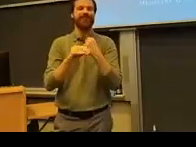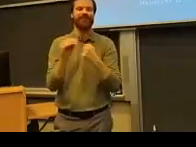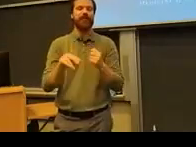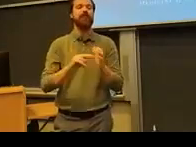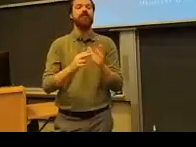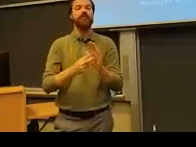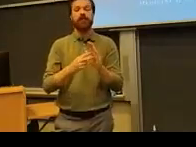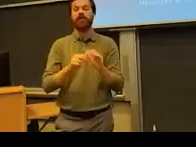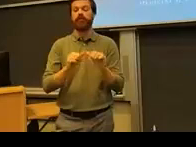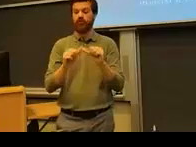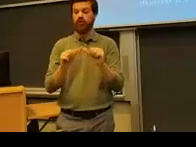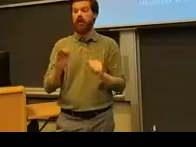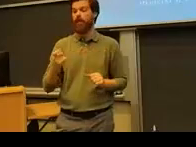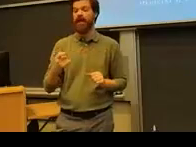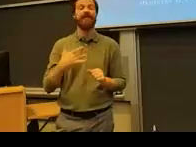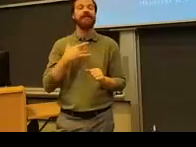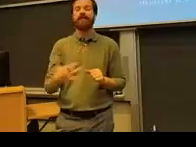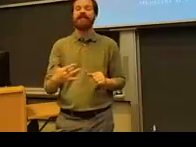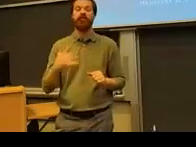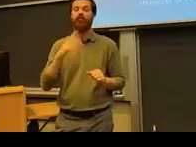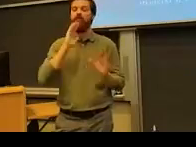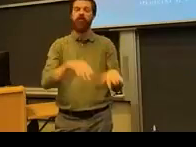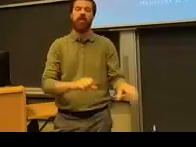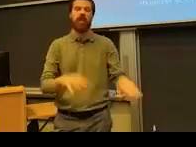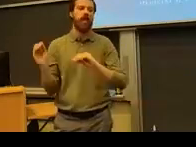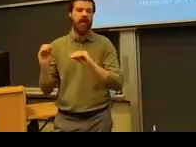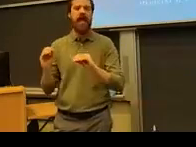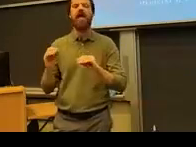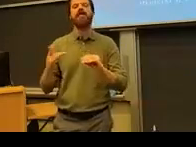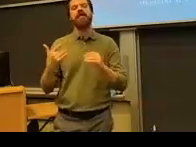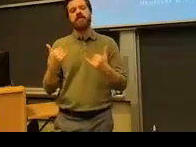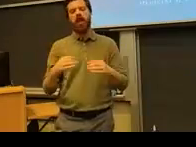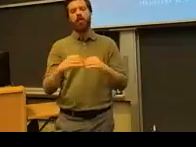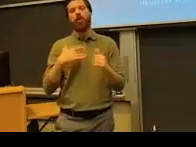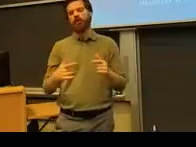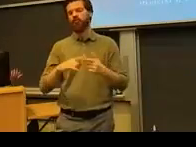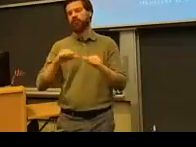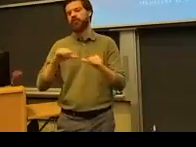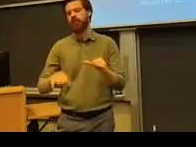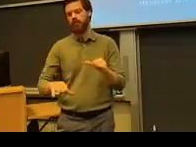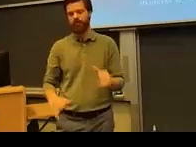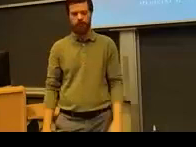their antibiotics where normally they would have left um and then you know we saw the the numbers